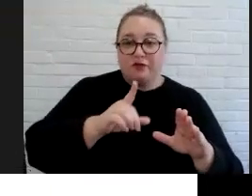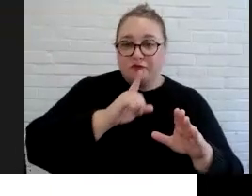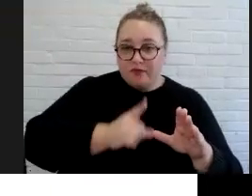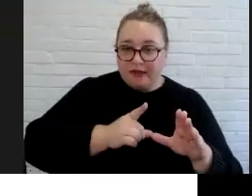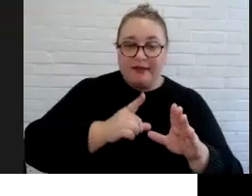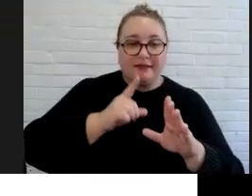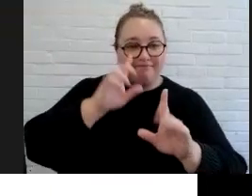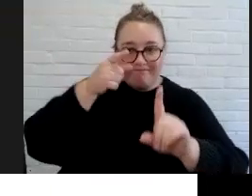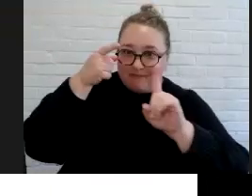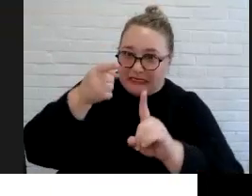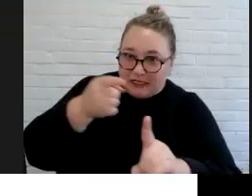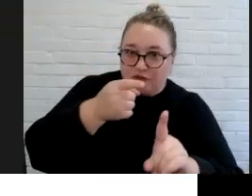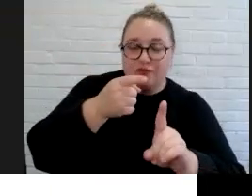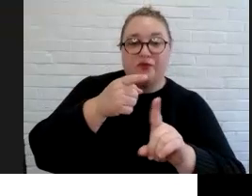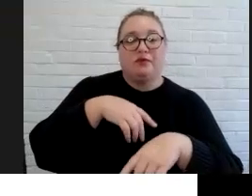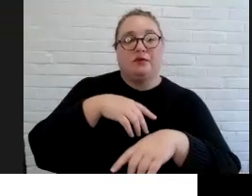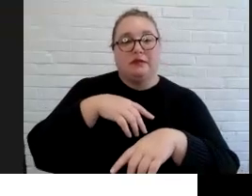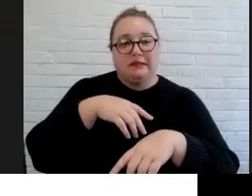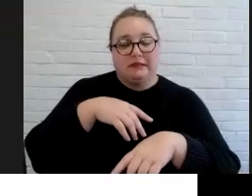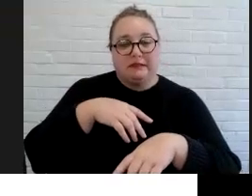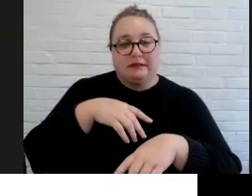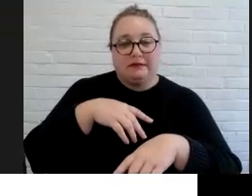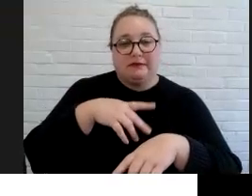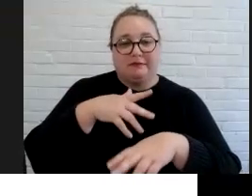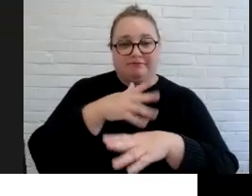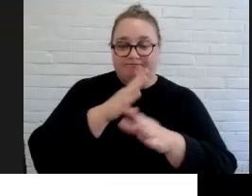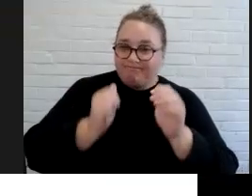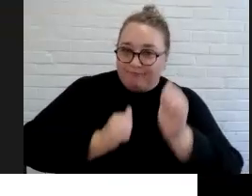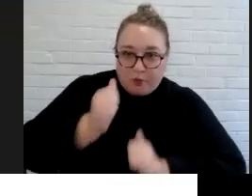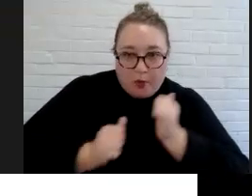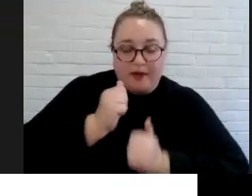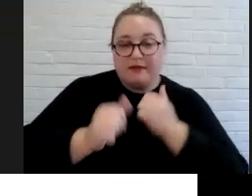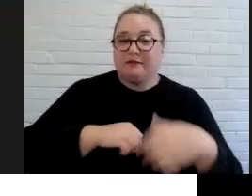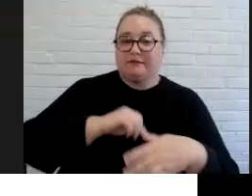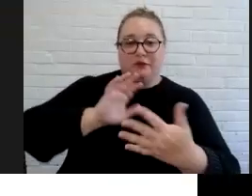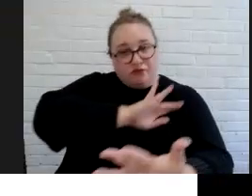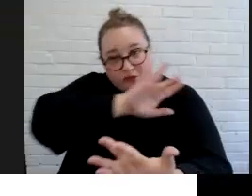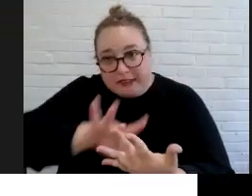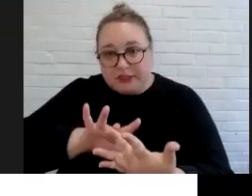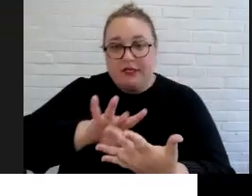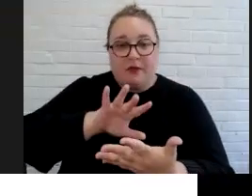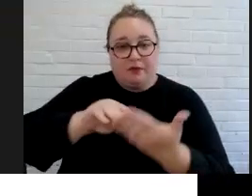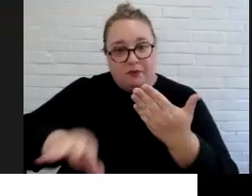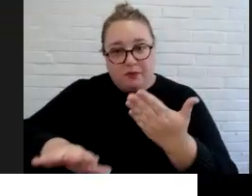reaching out to students and initiating the contact with the students. So, you know, it's the law.